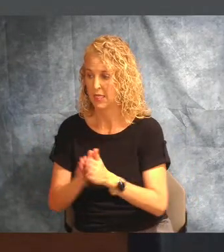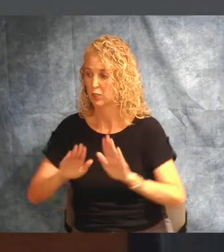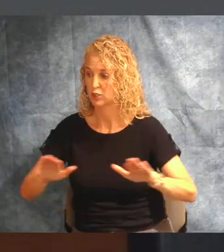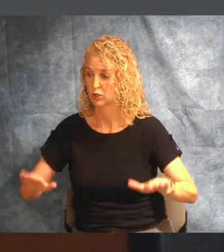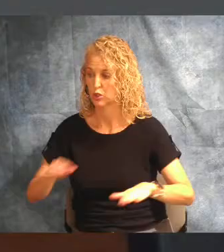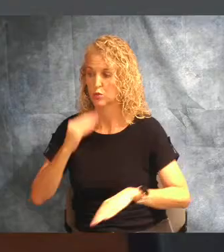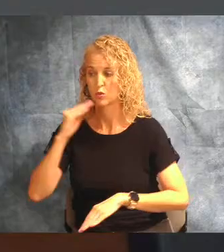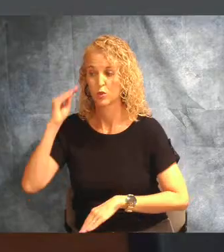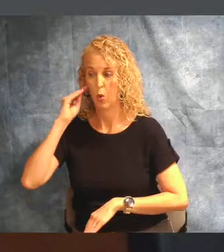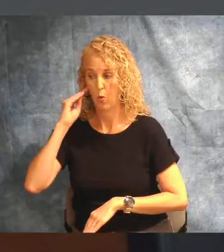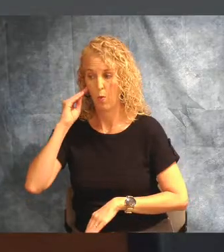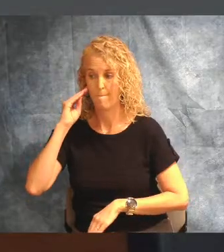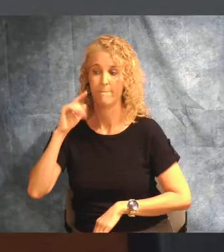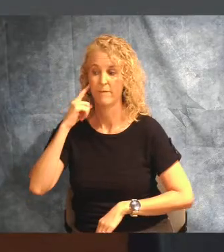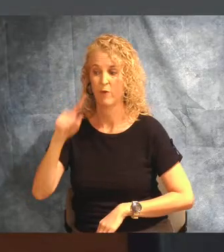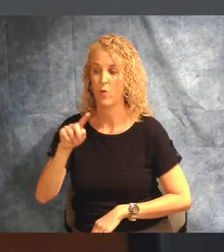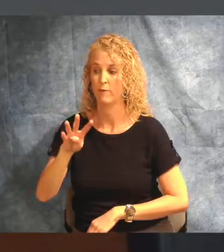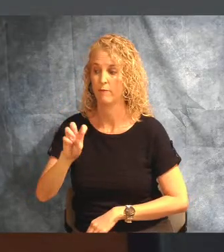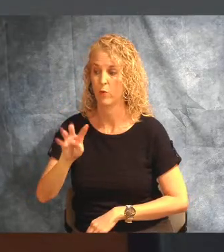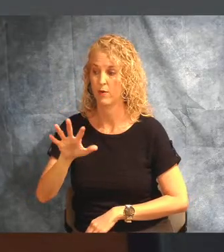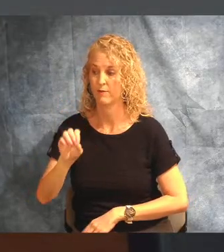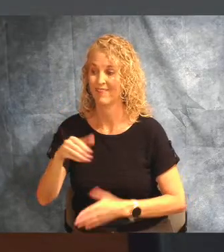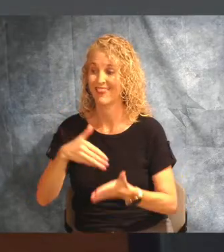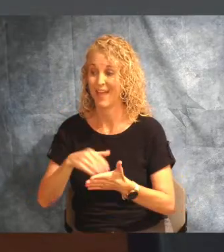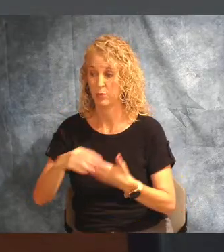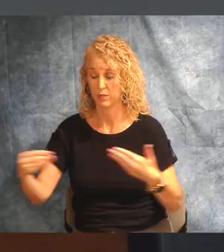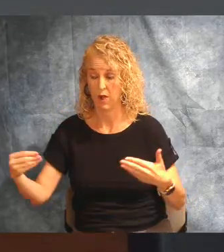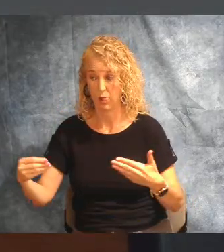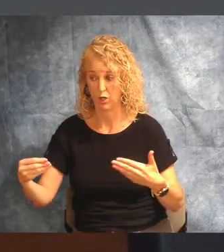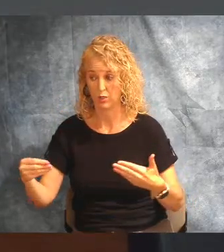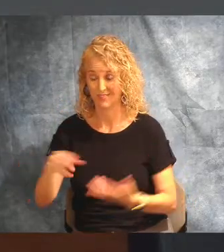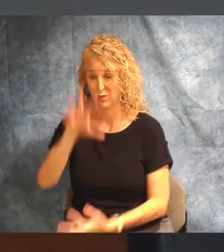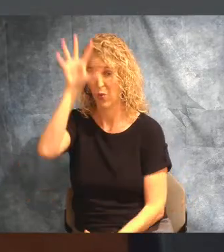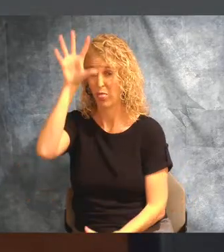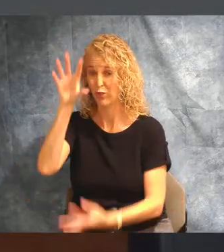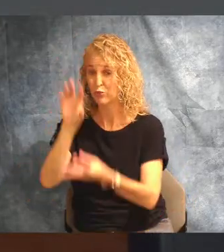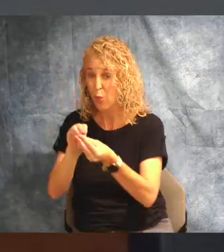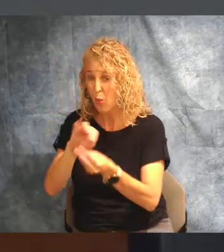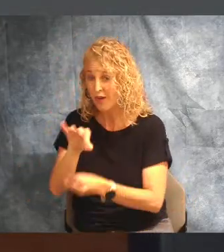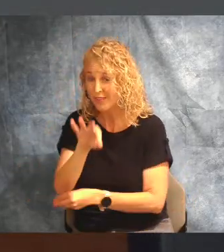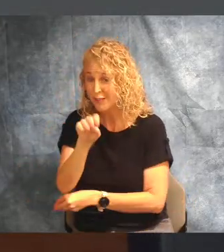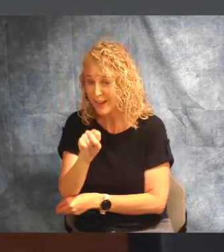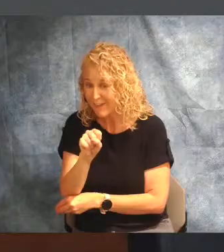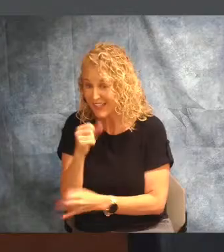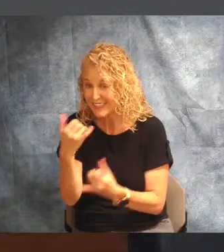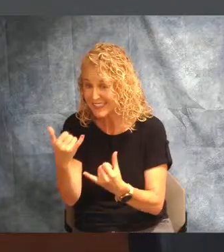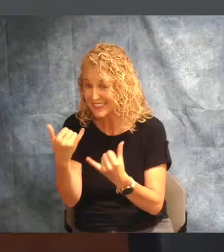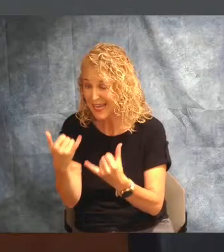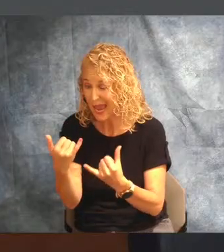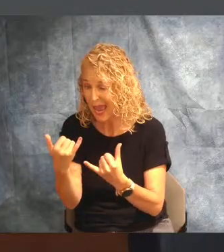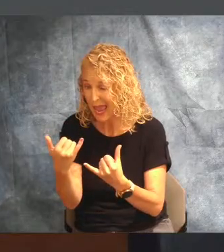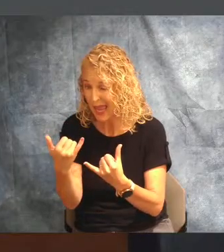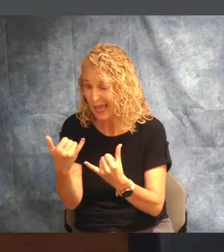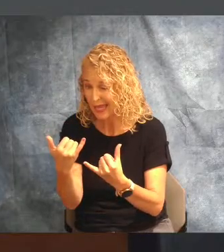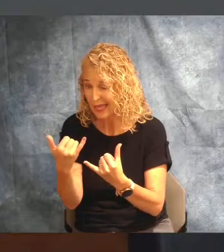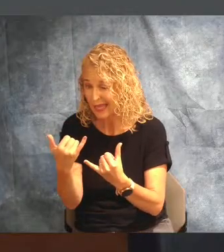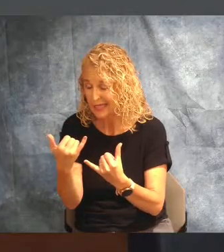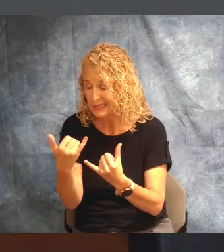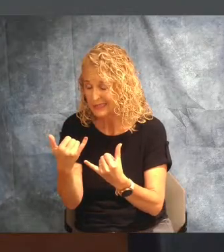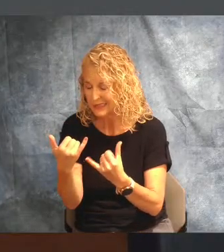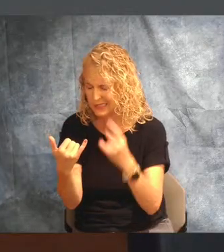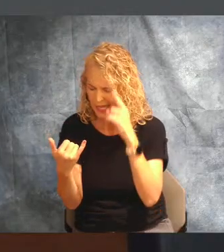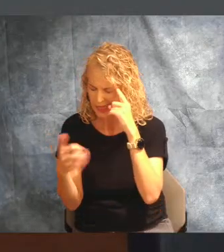for $450,000. the total of those Commissioners think and winds up just being around $4 million